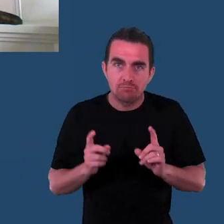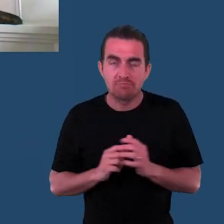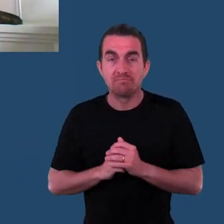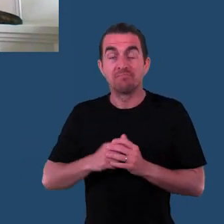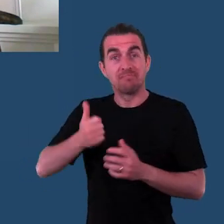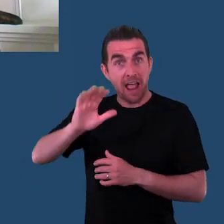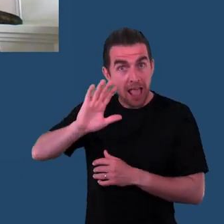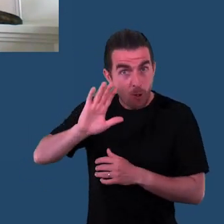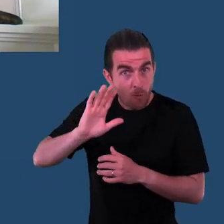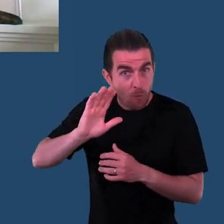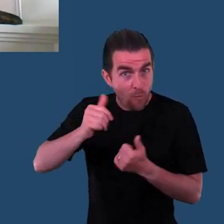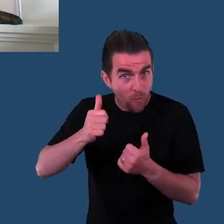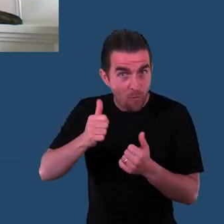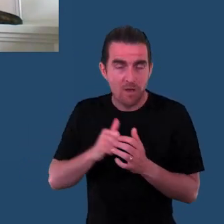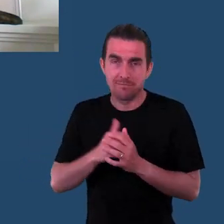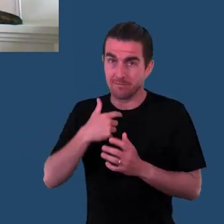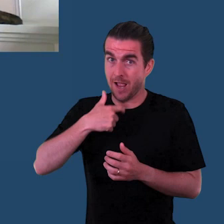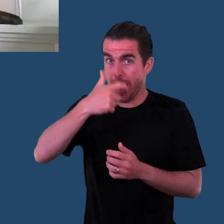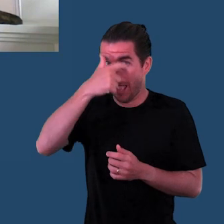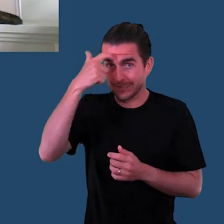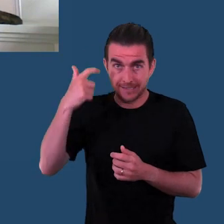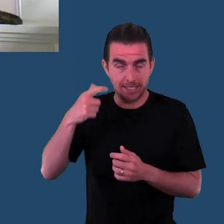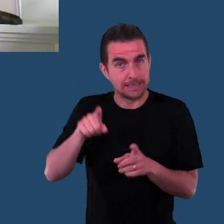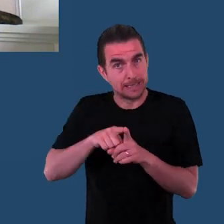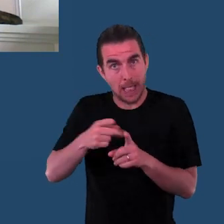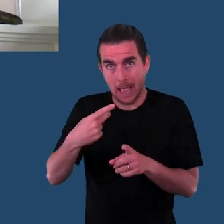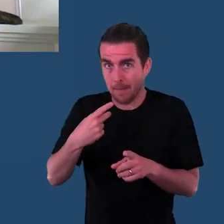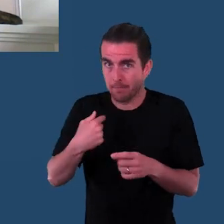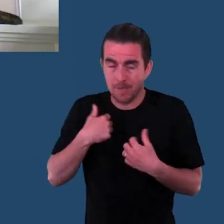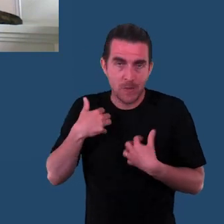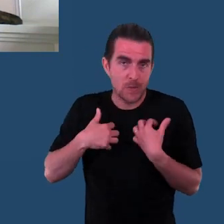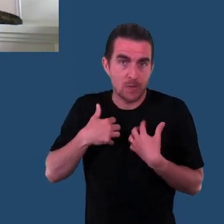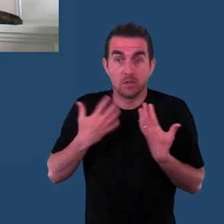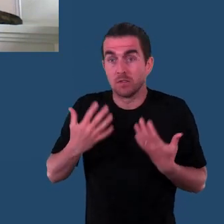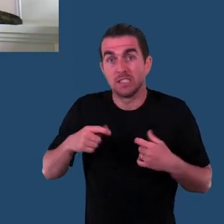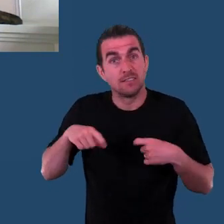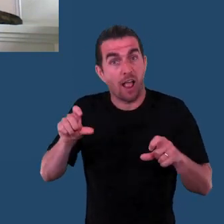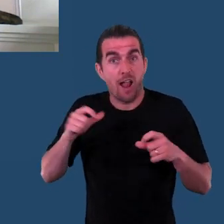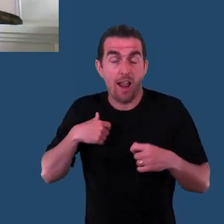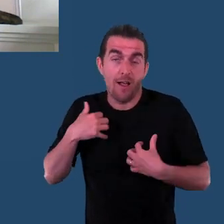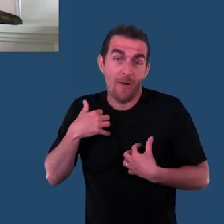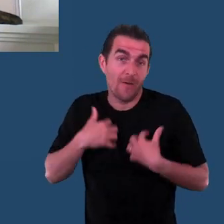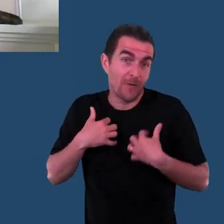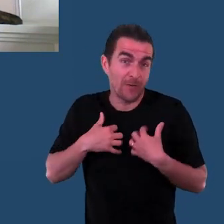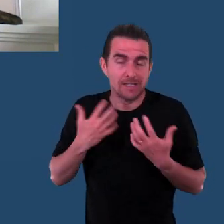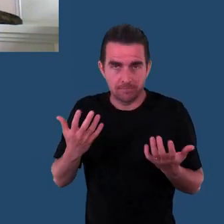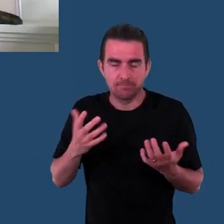Ah, hello, Emily Yep, I can completely understand that. I was the same as you, and still am.